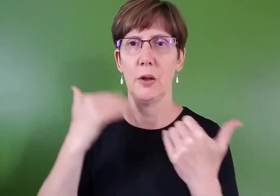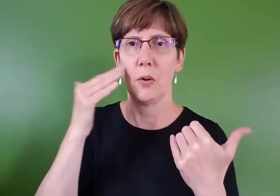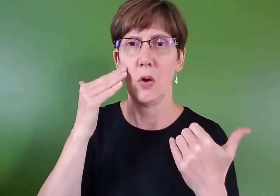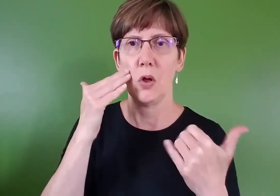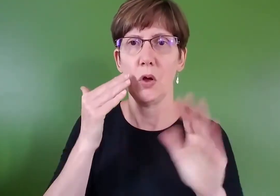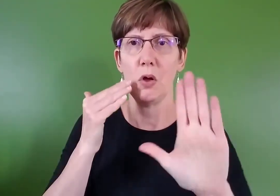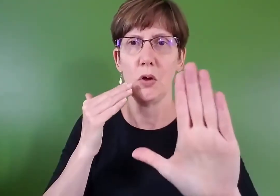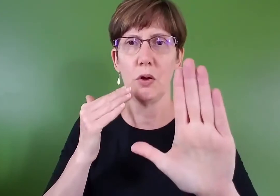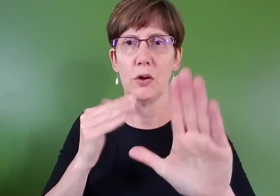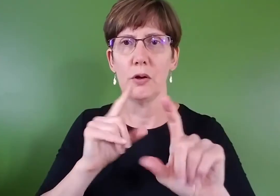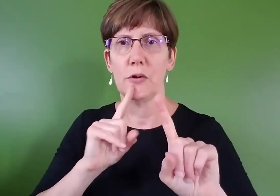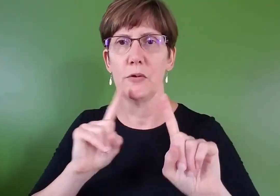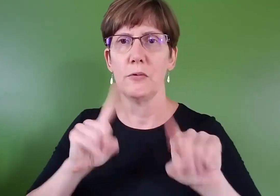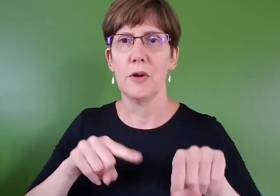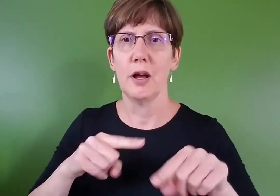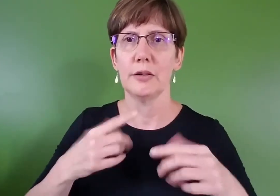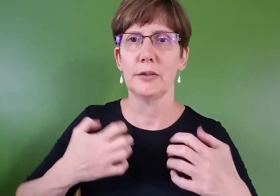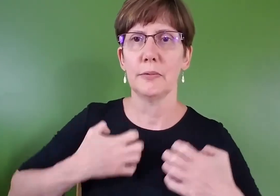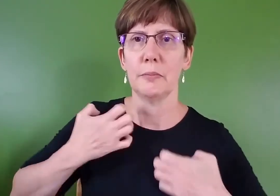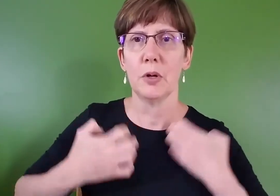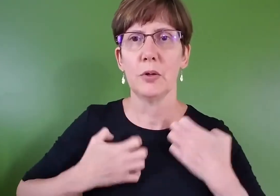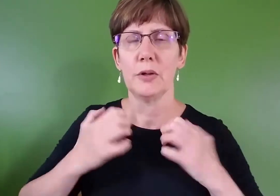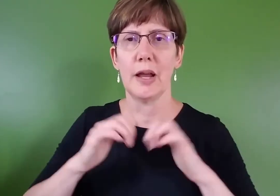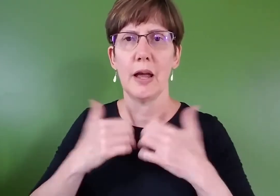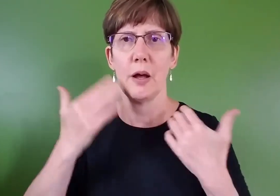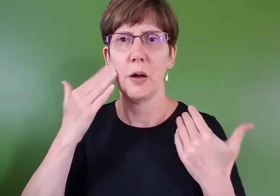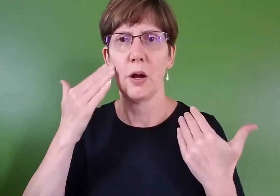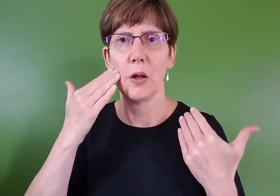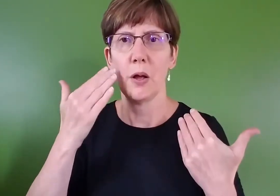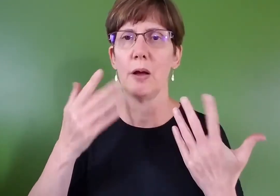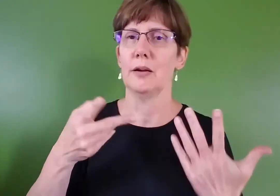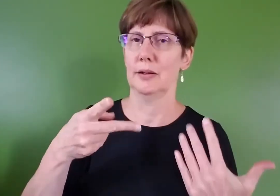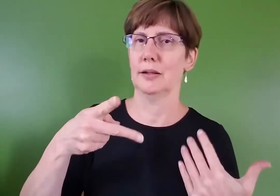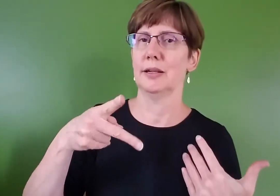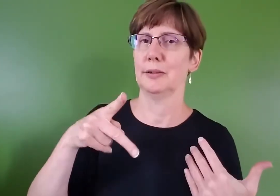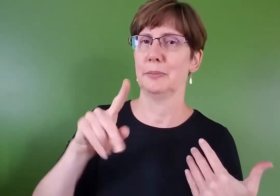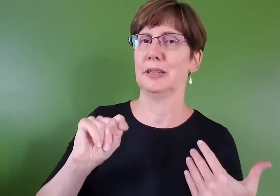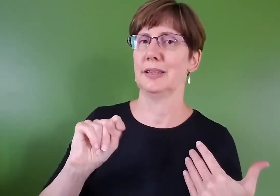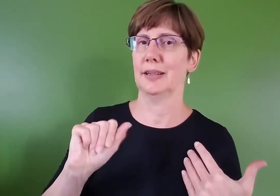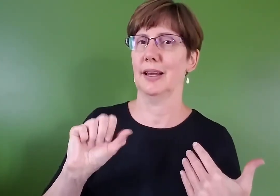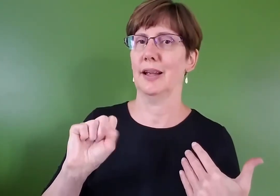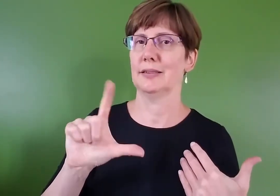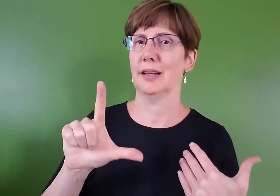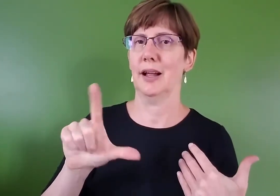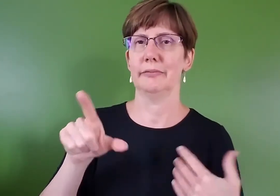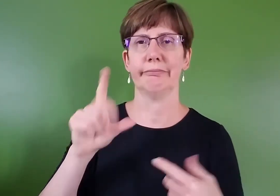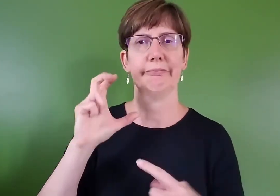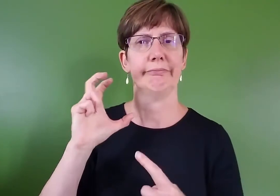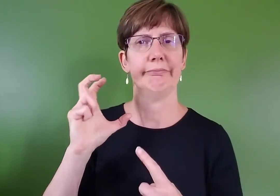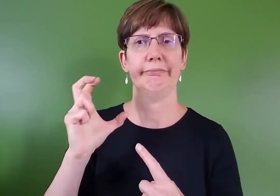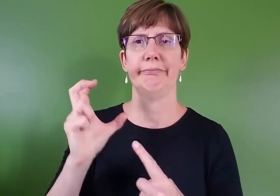to know how the person was feeling. PTASL is the answer.